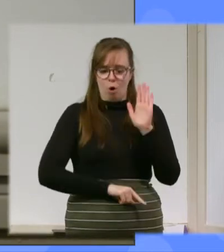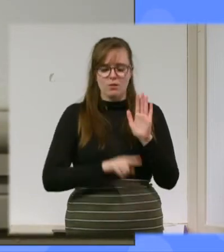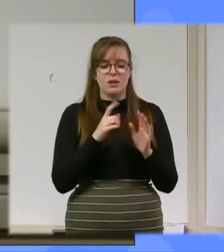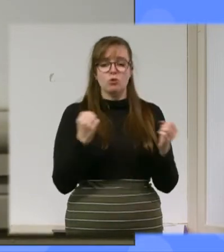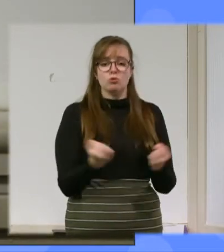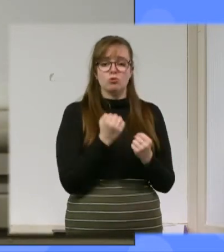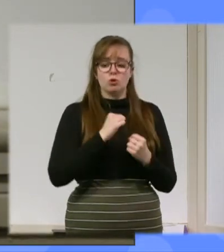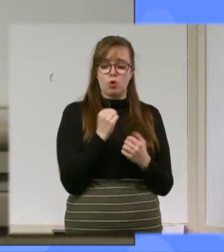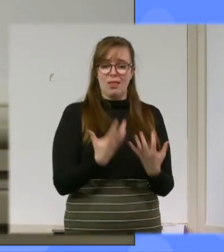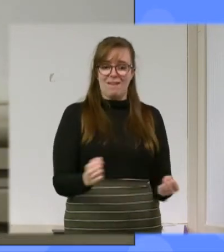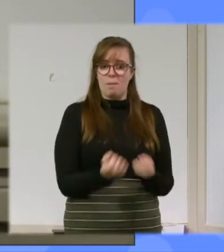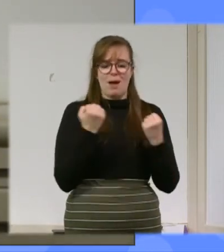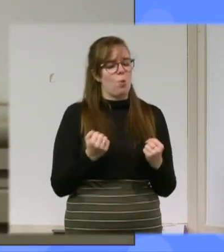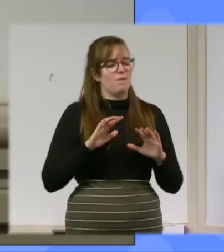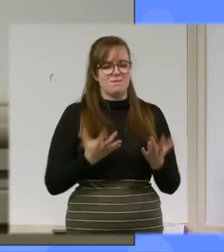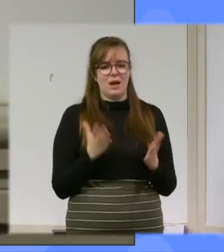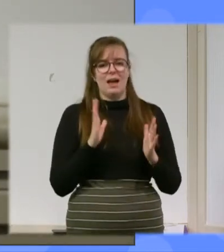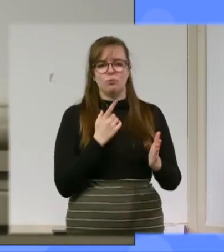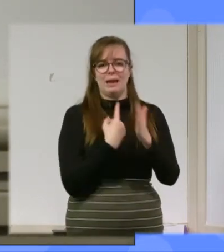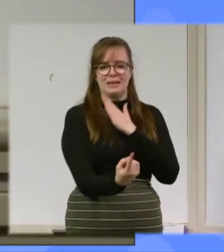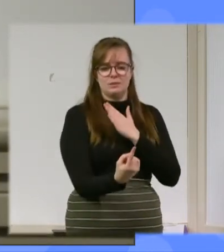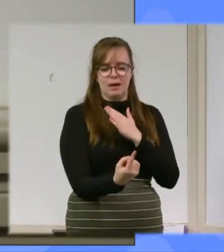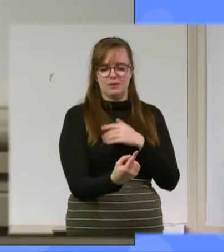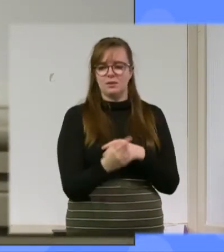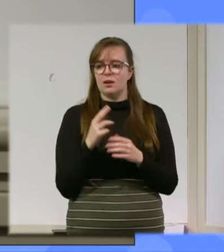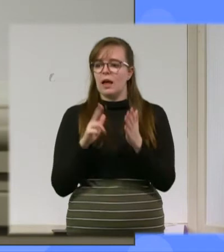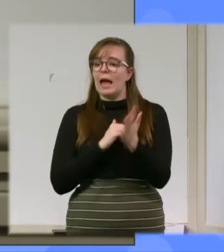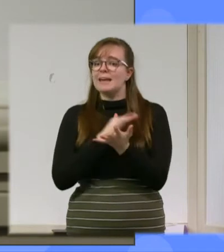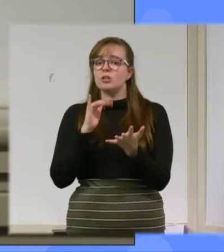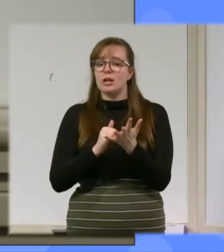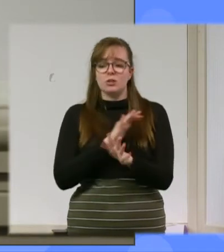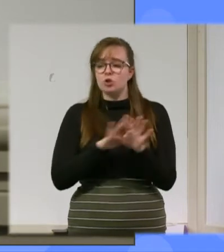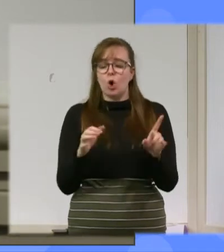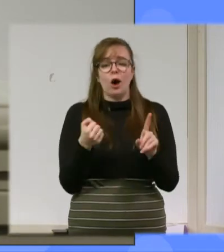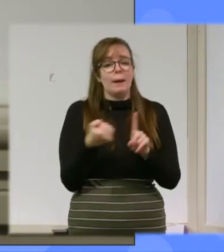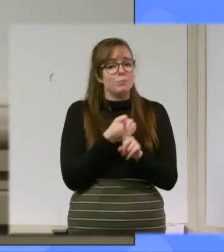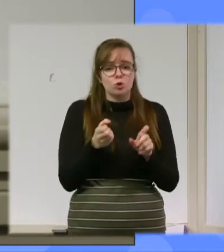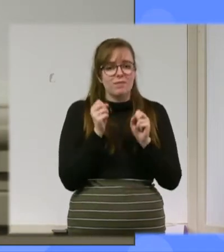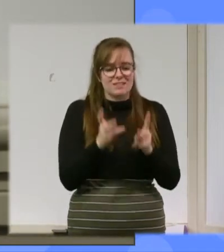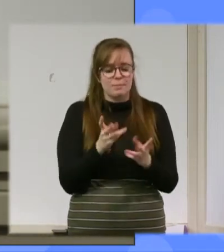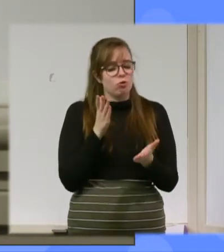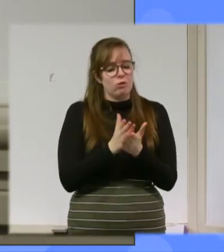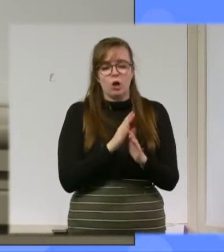do that we would have to be an independent country NHS not because of abuse of the system my opinion it's chronic underfunding but also a lack of